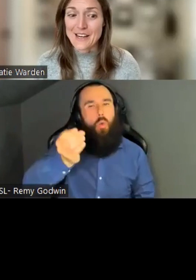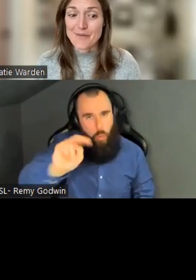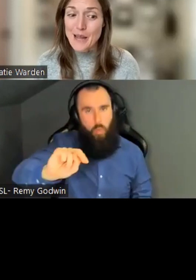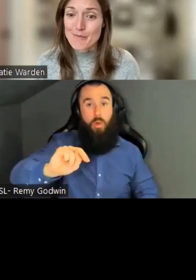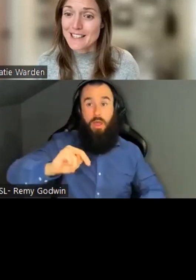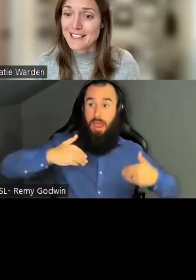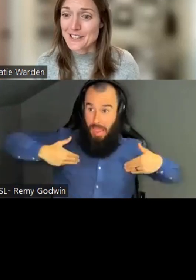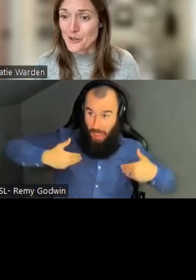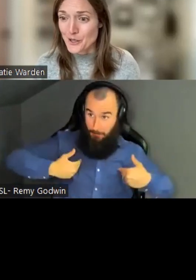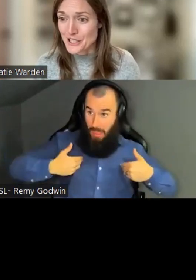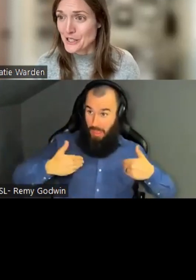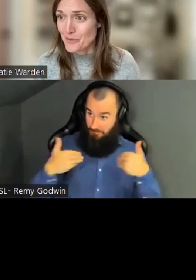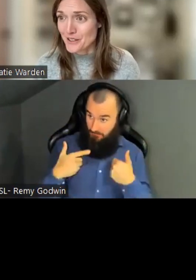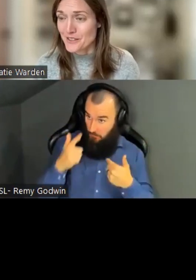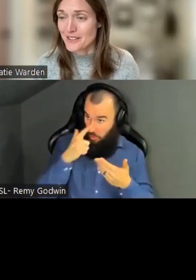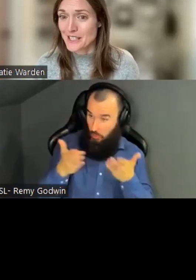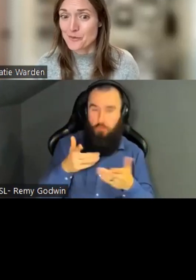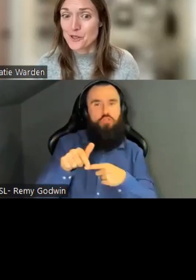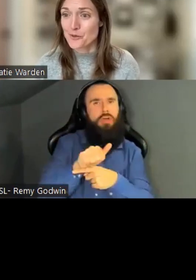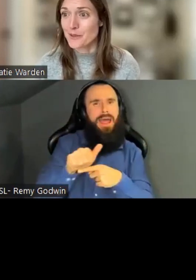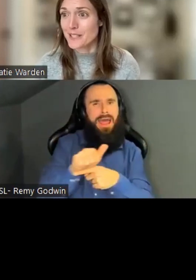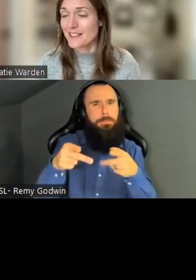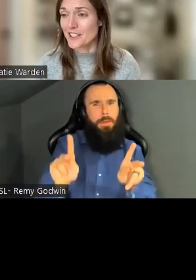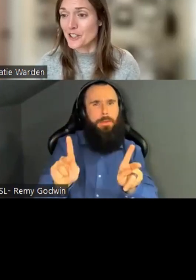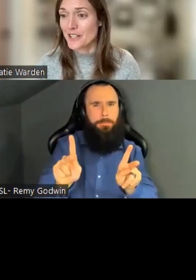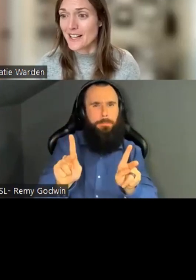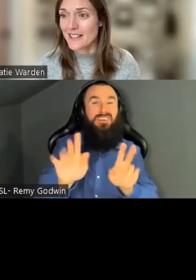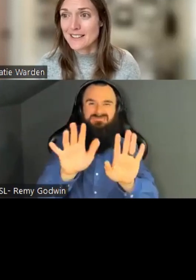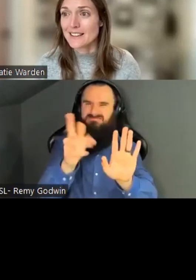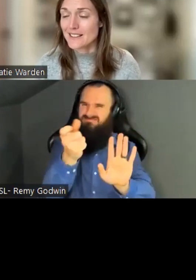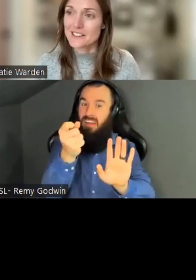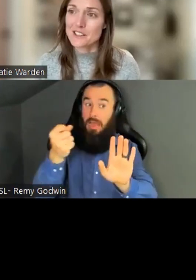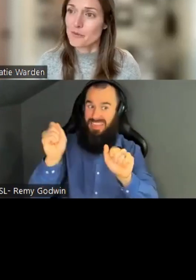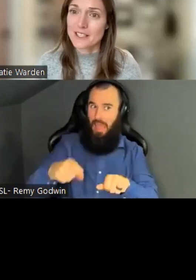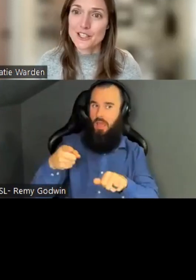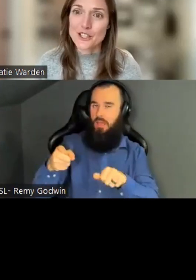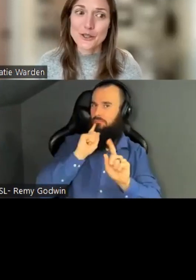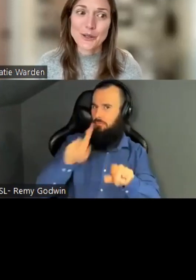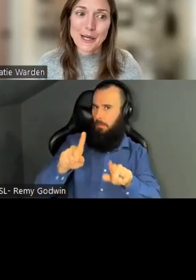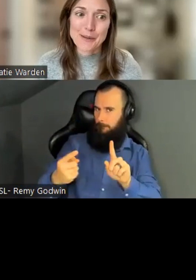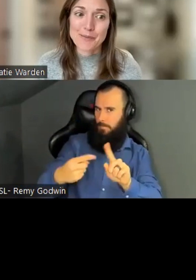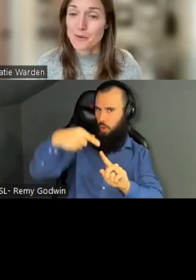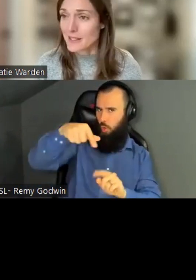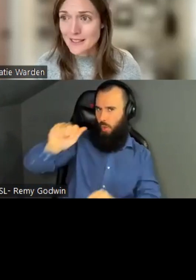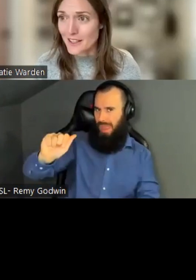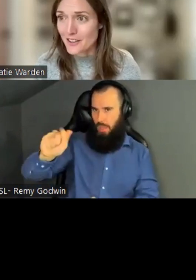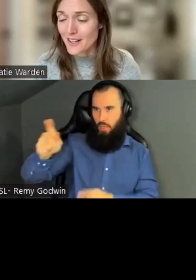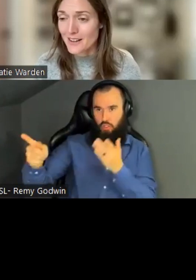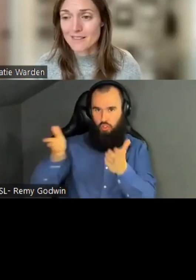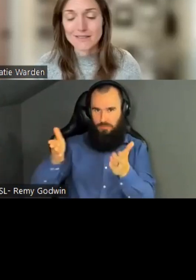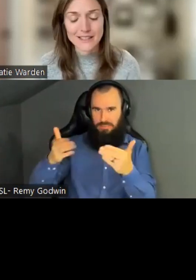And I'm happy to answer questions about service animals when we get to the Q and A. This is a big issue that we see in healthcare